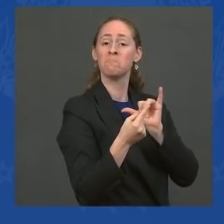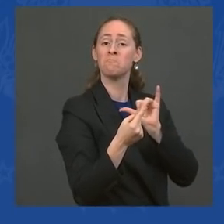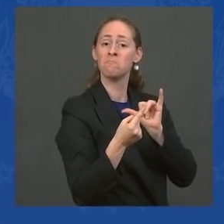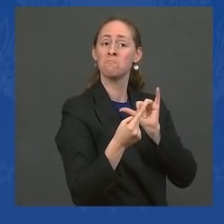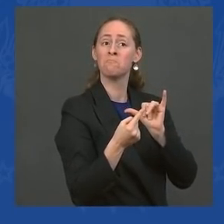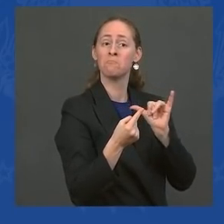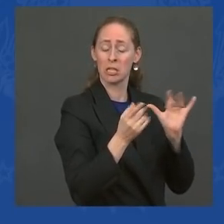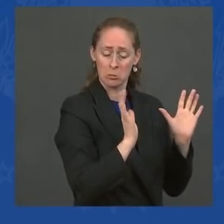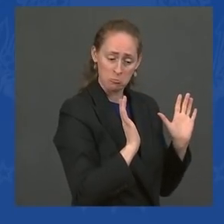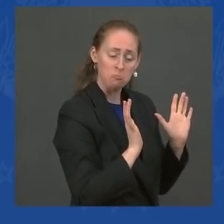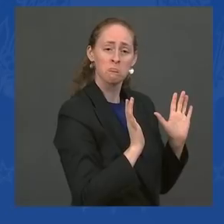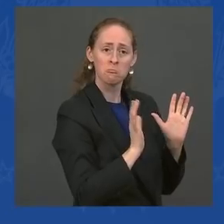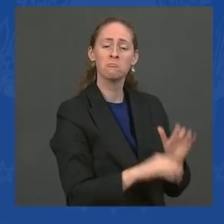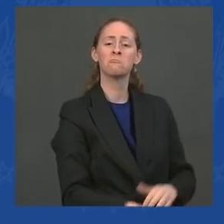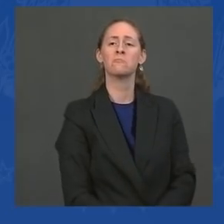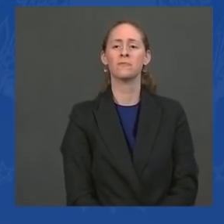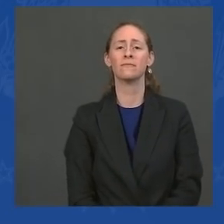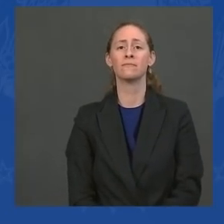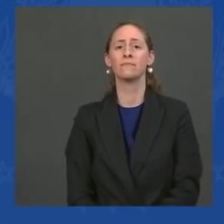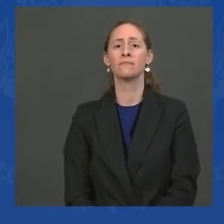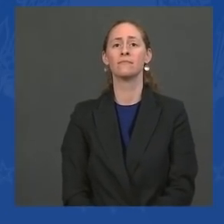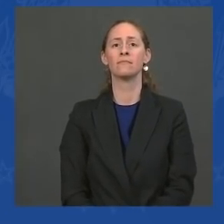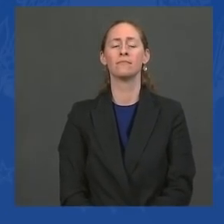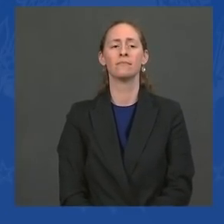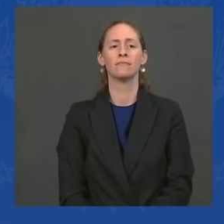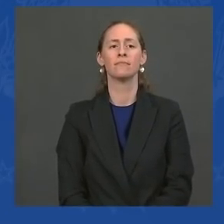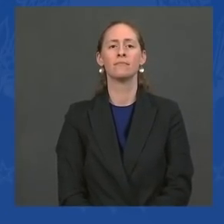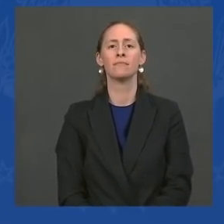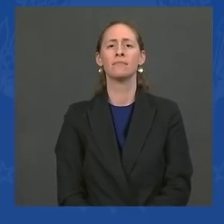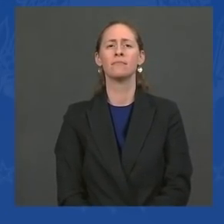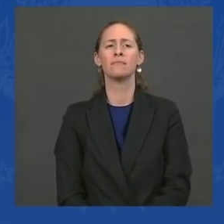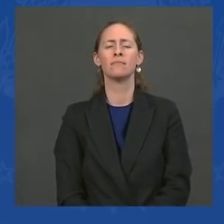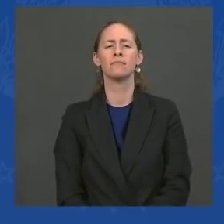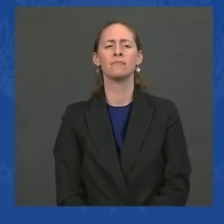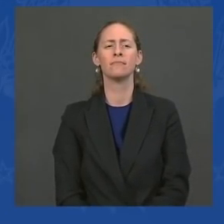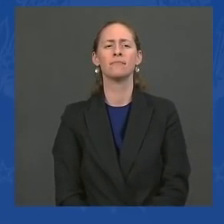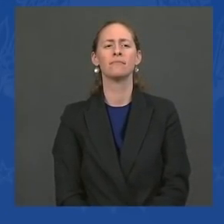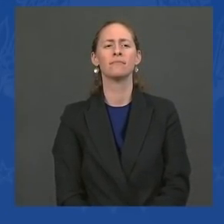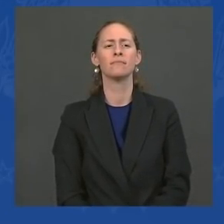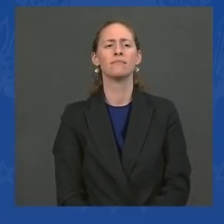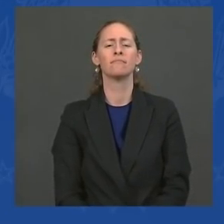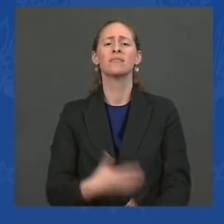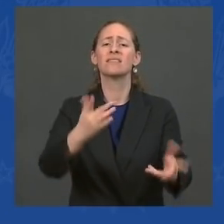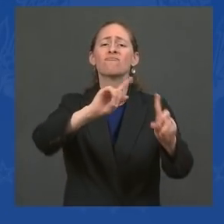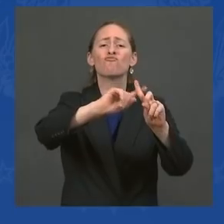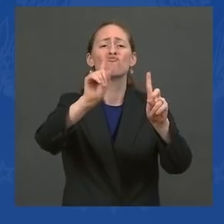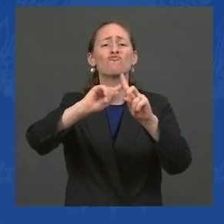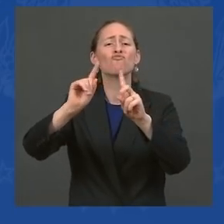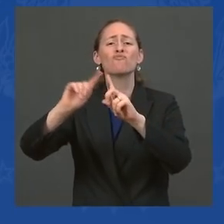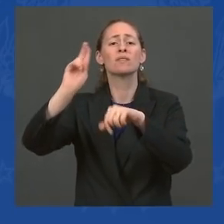The truth is, national monuments and parks are part of the identity as -- our identity as a people.